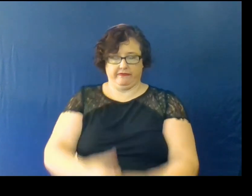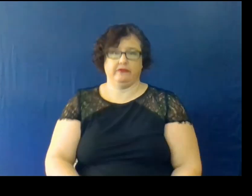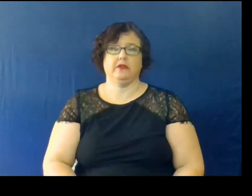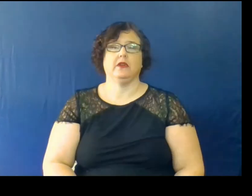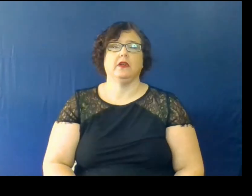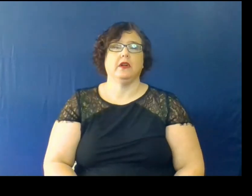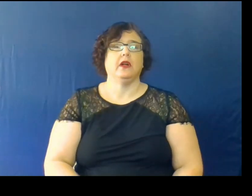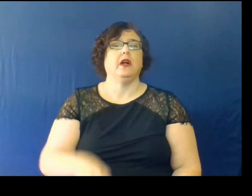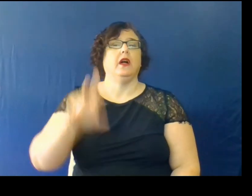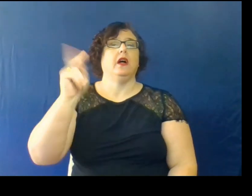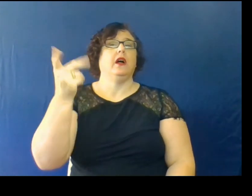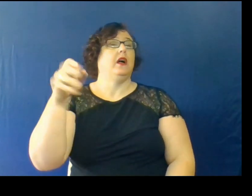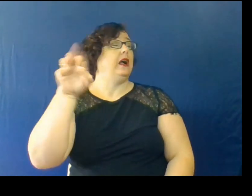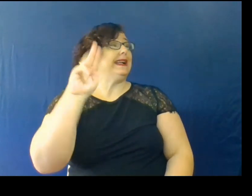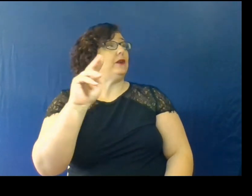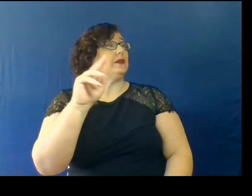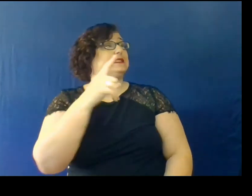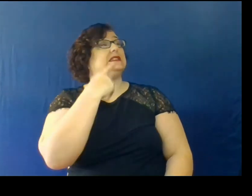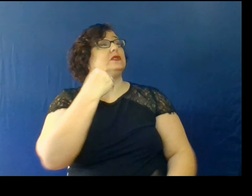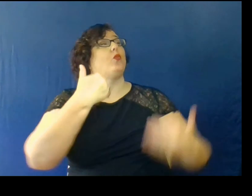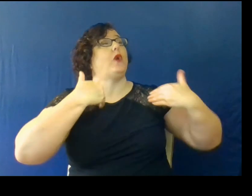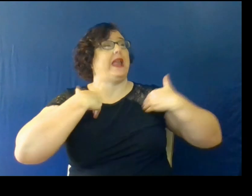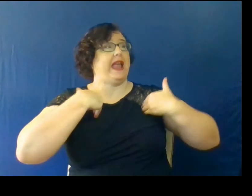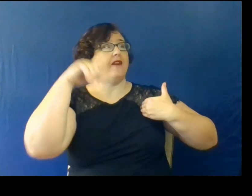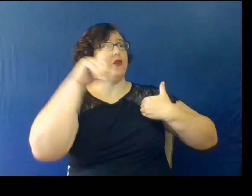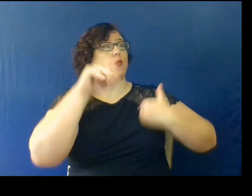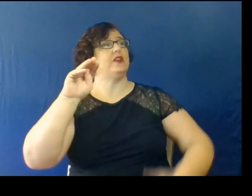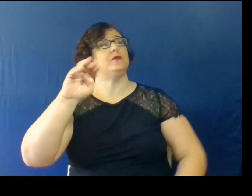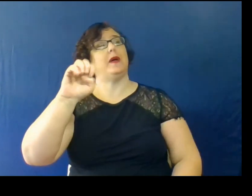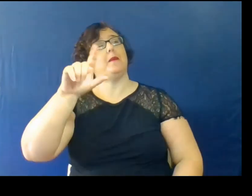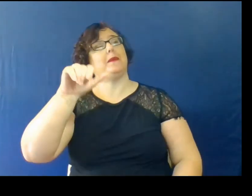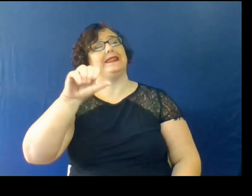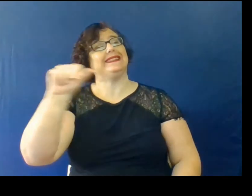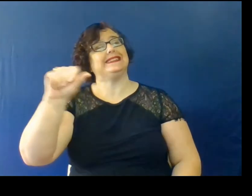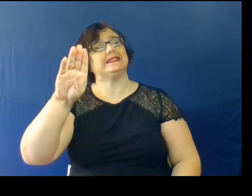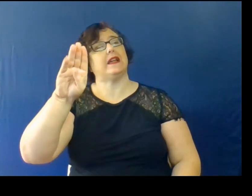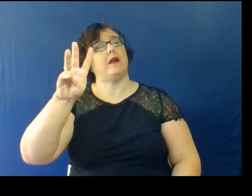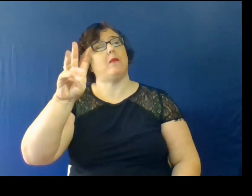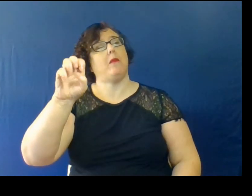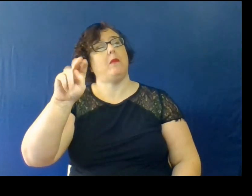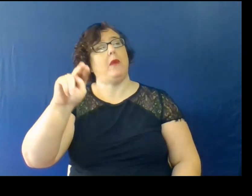a question from Melissa Bowen about asking to share share the link to the information about